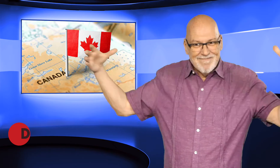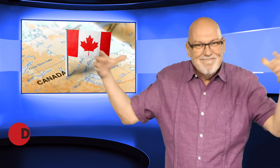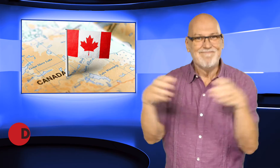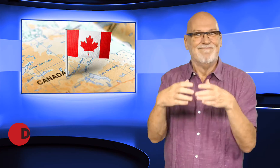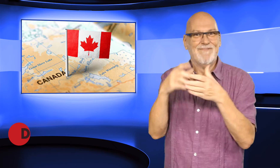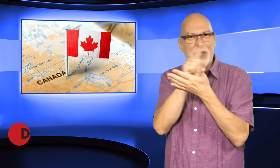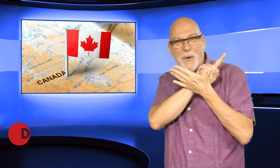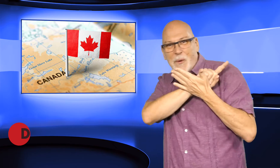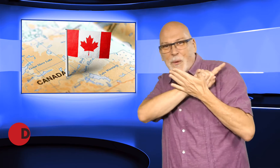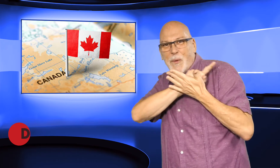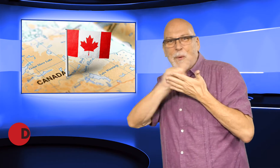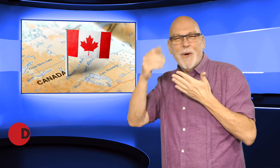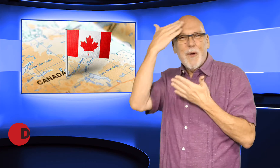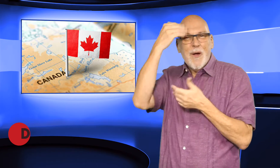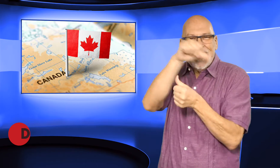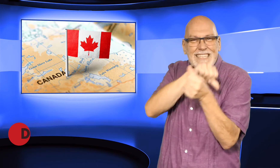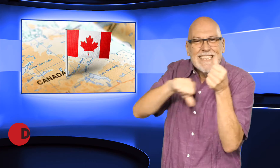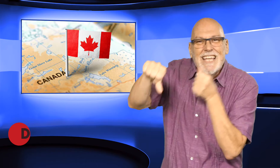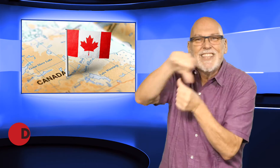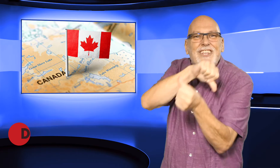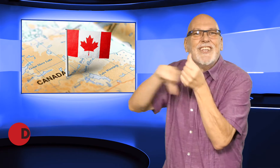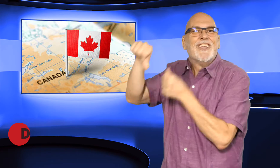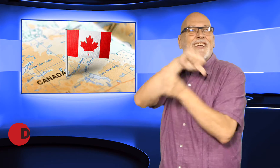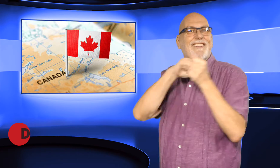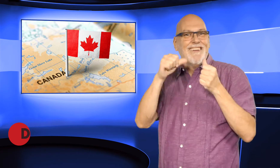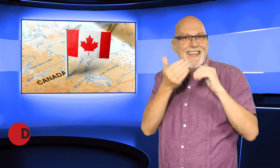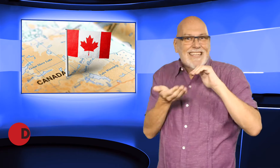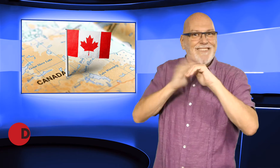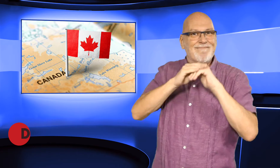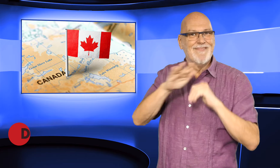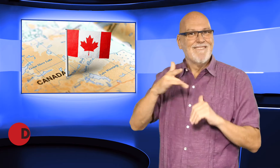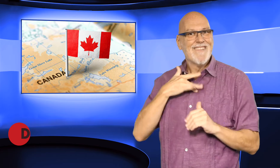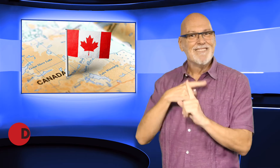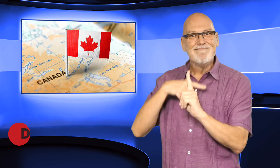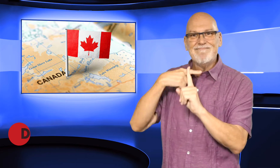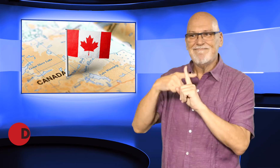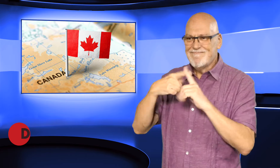get to know each other, and to gain a sense of positivity